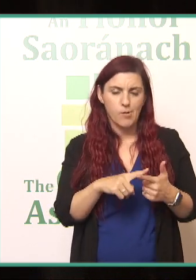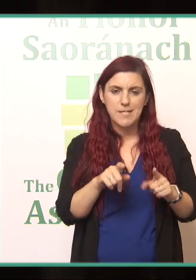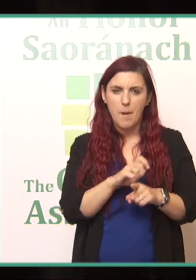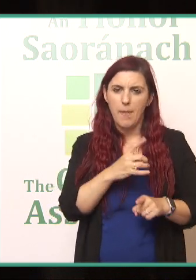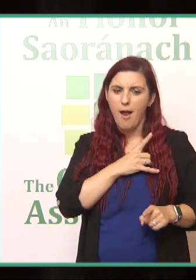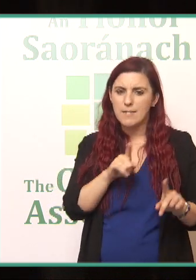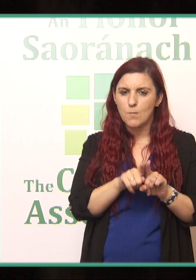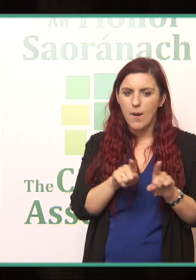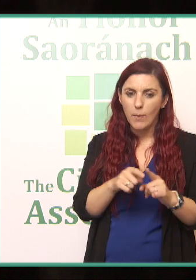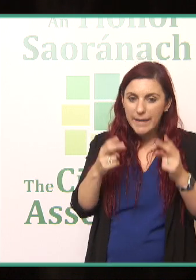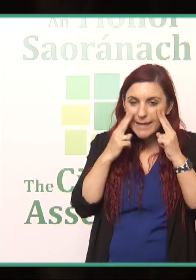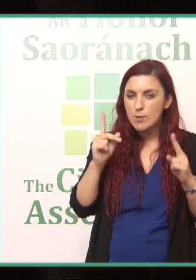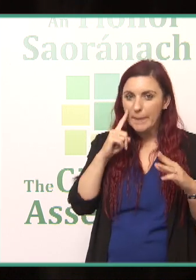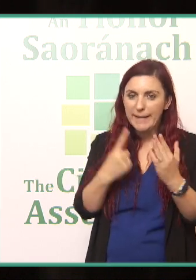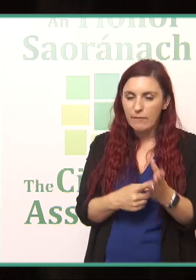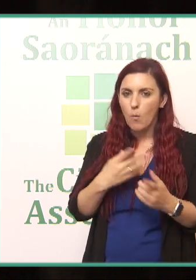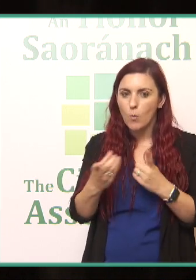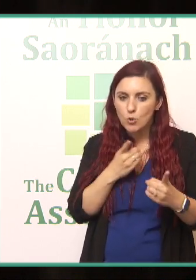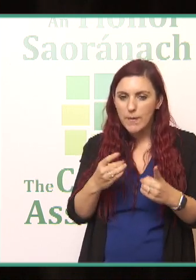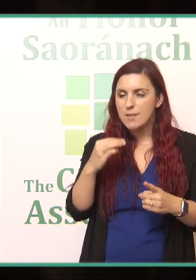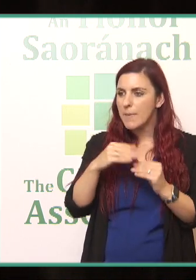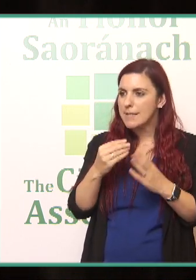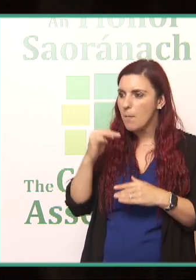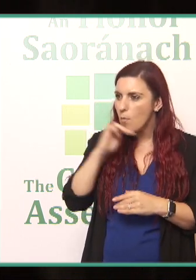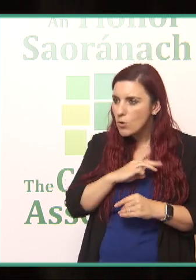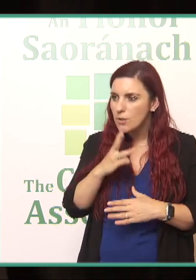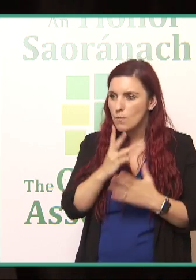do that it's important that it's something that's worth doing and Oliver and Pat certainly believe